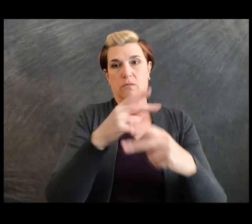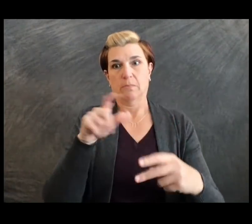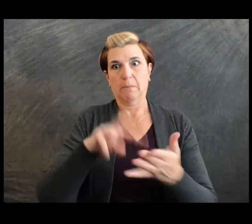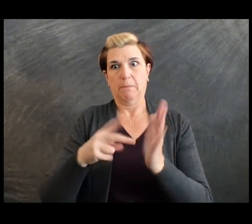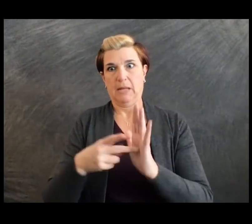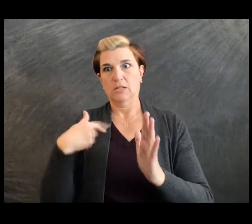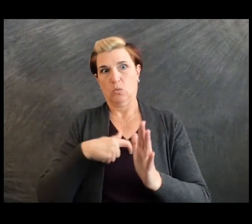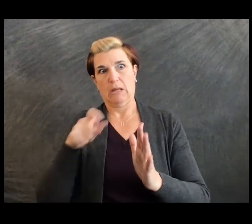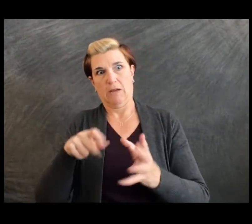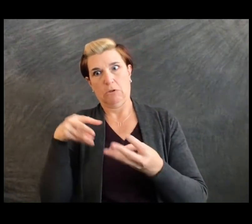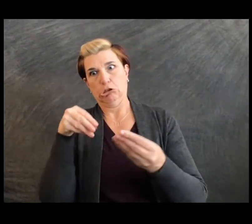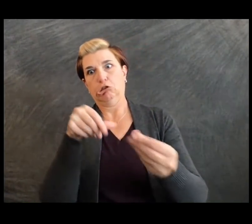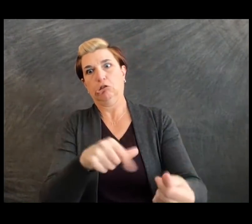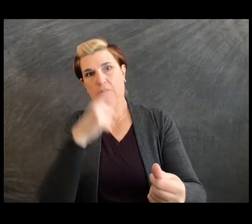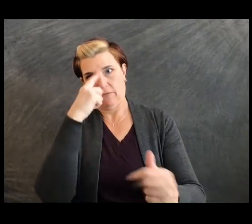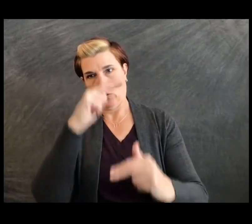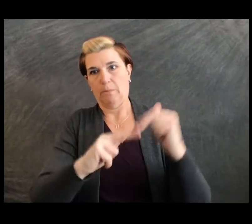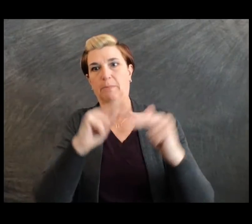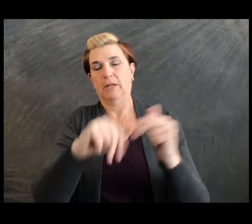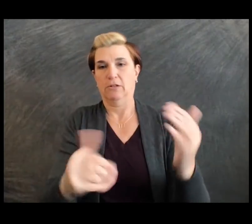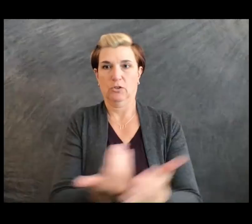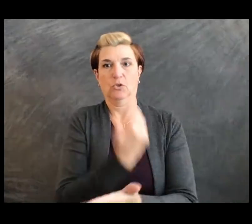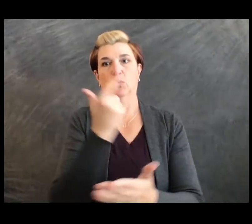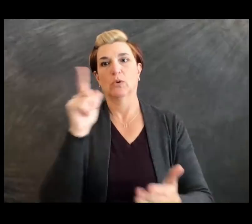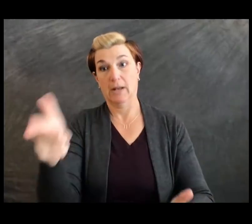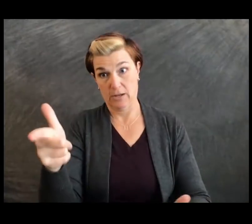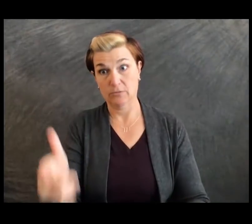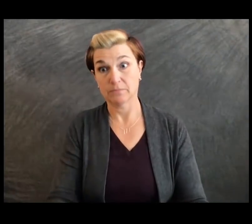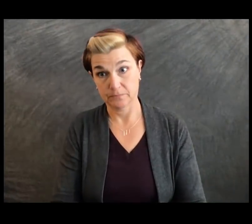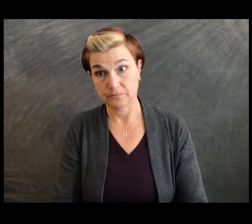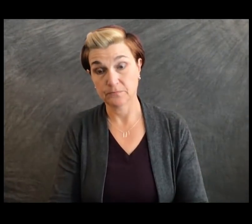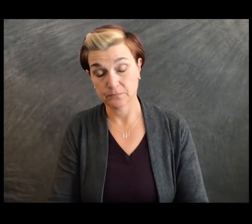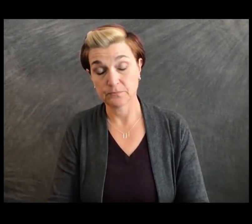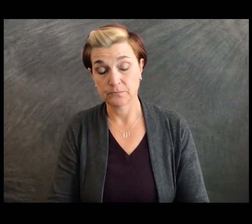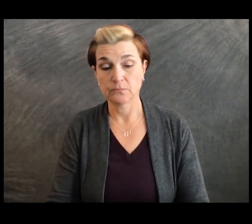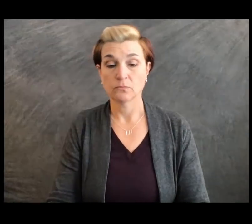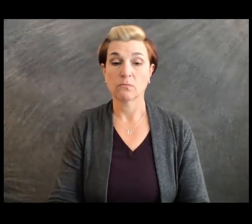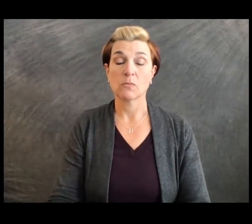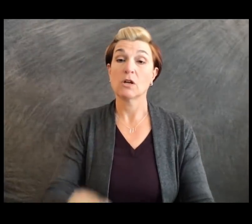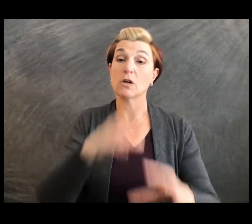mentioned by the president there's been a sense of unity that we haven't seen